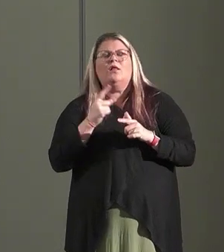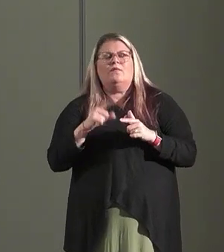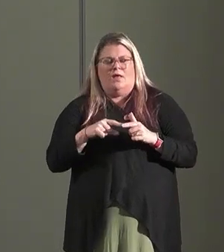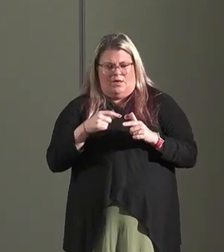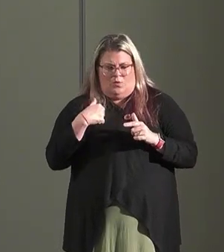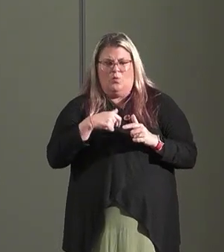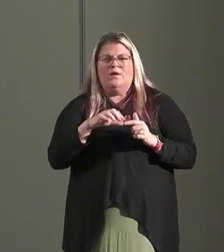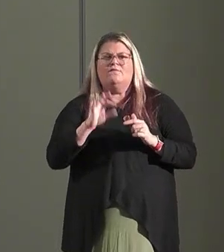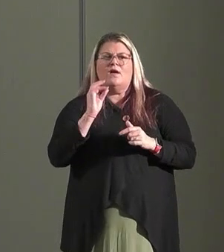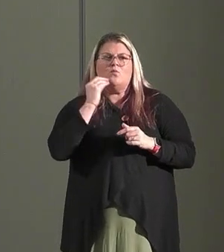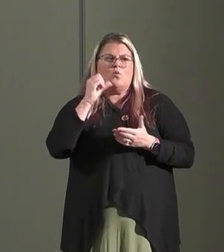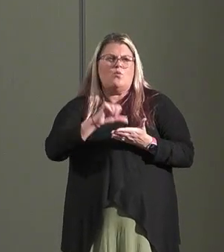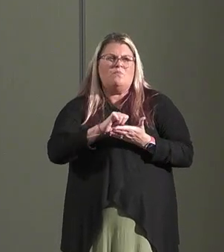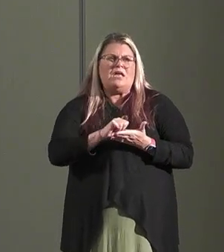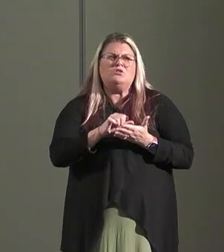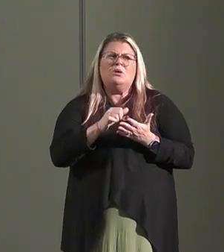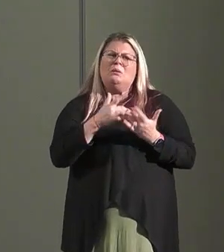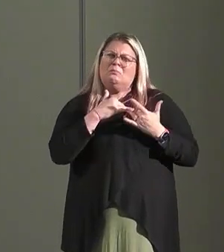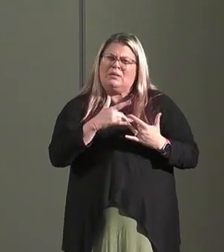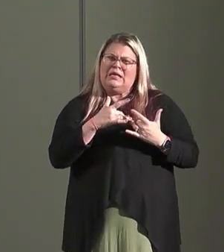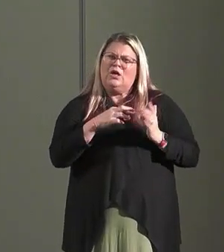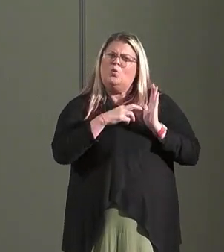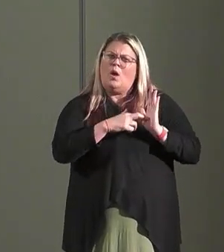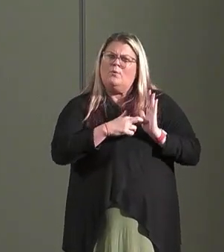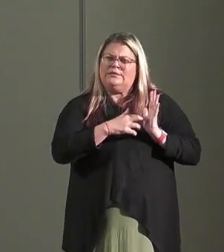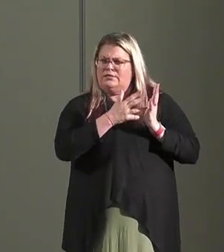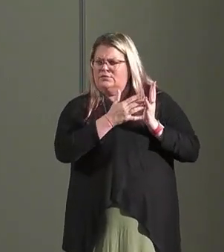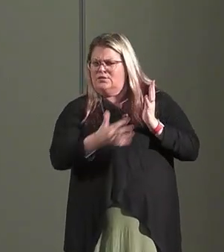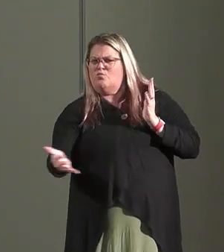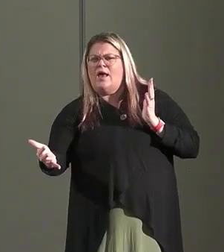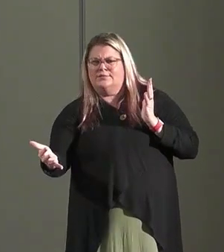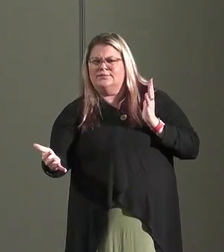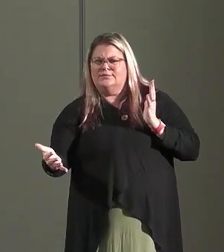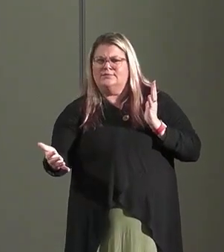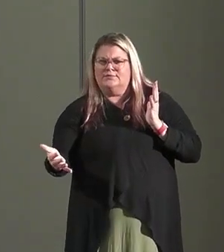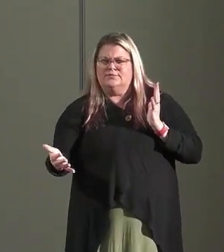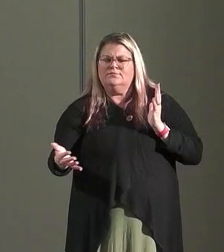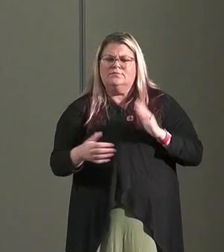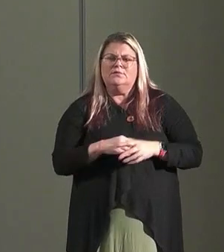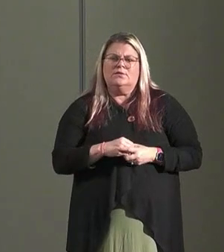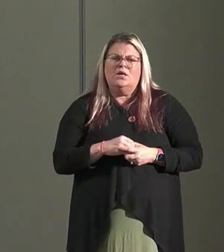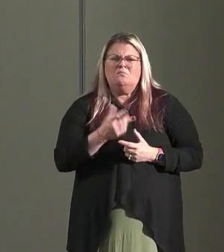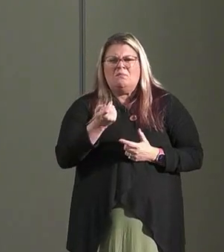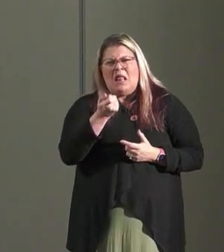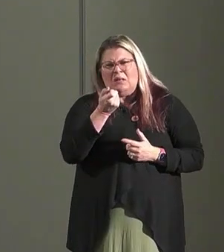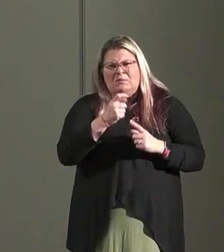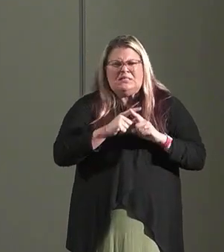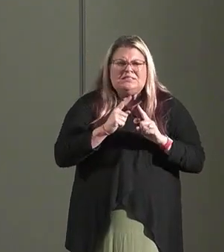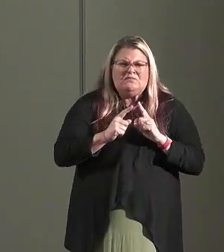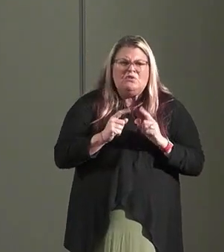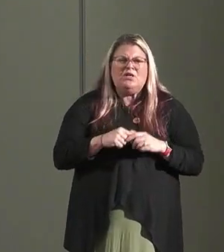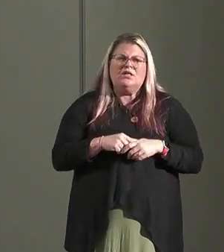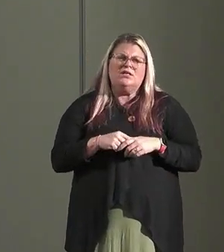home page is representative to everything deeper in the site. Web pages are heavier